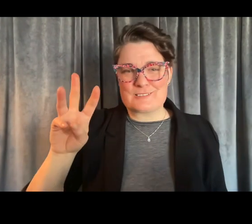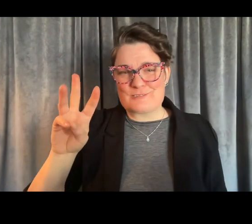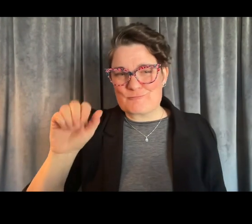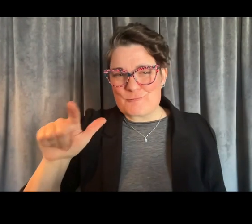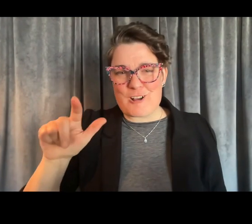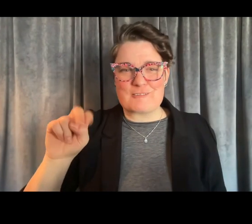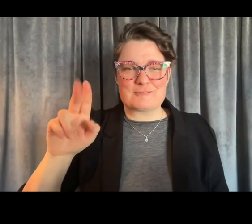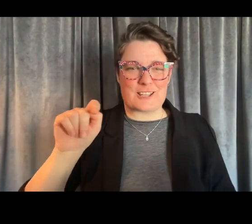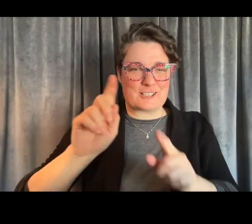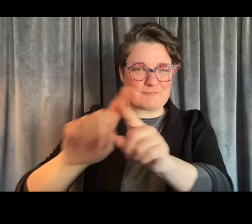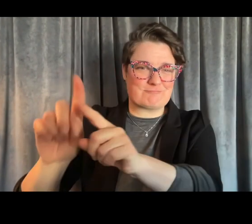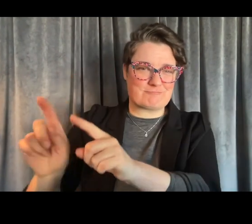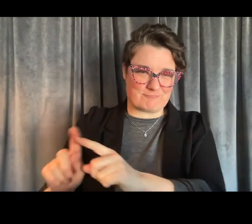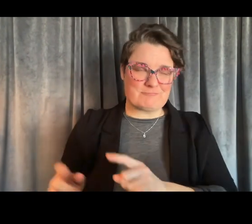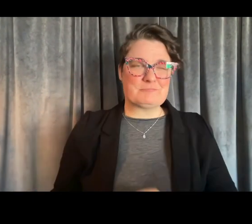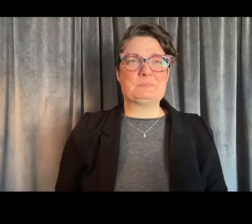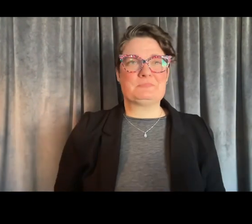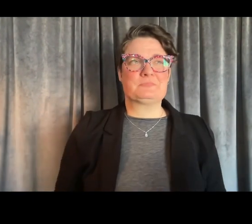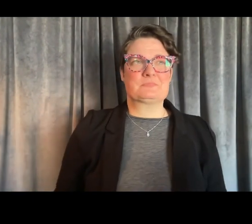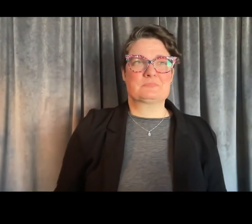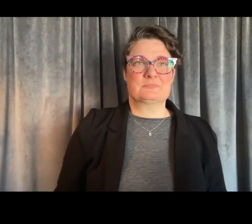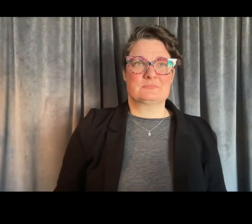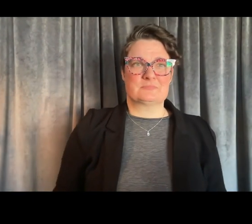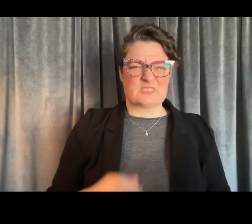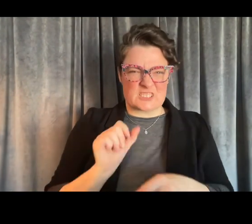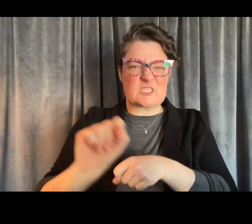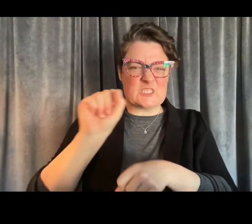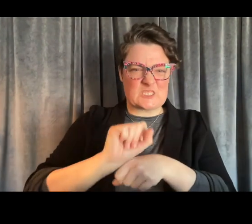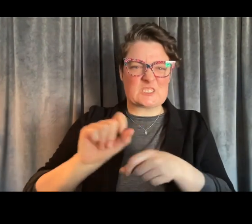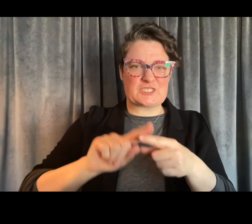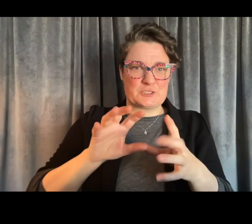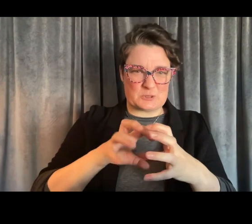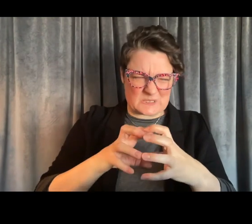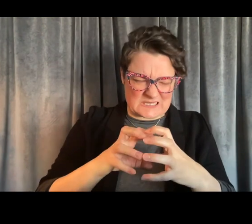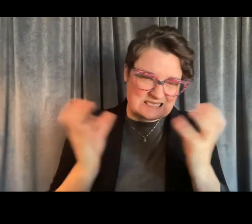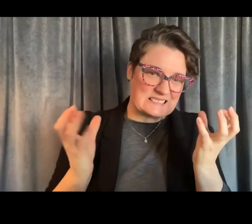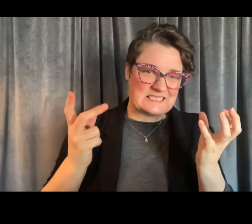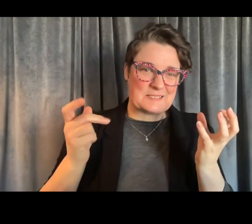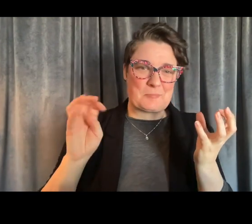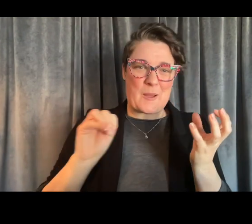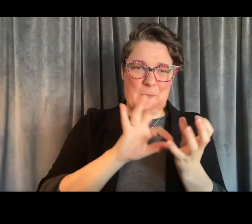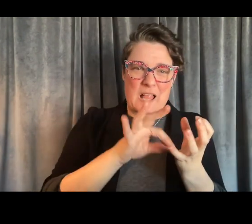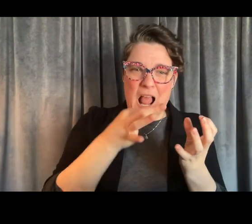know, other nuts, working to get the seeds of the pomegranate out, you know? Nomy: Yeah. Yeah.